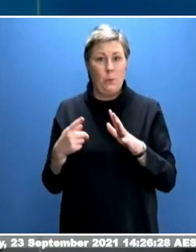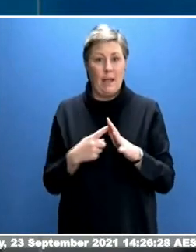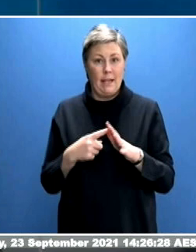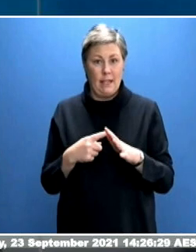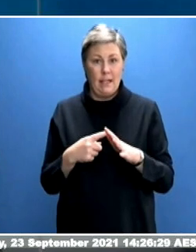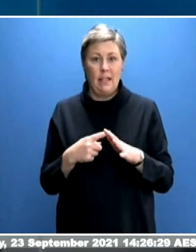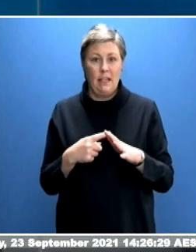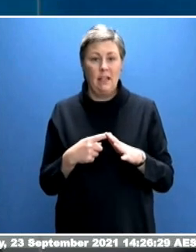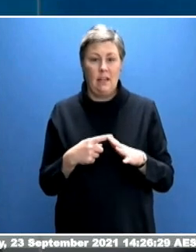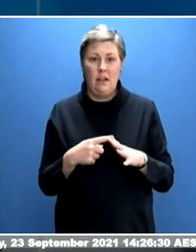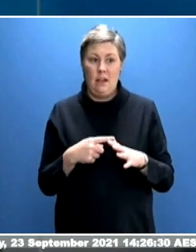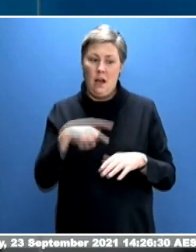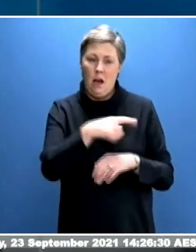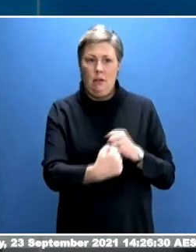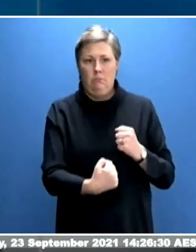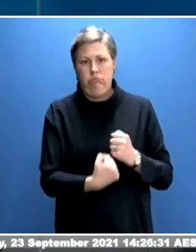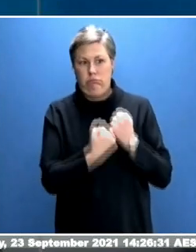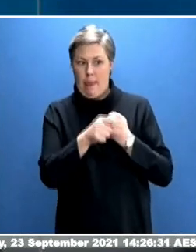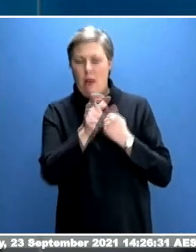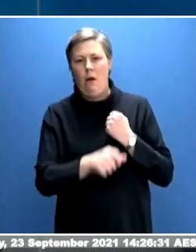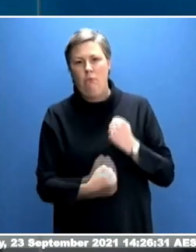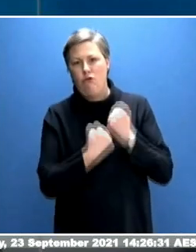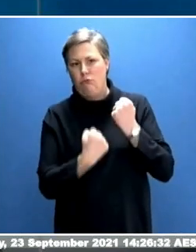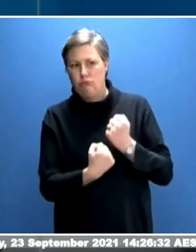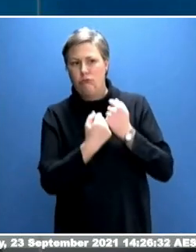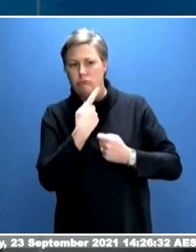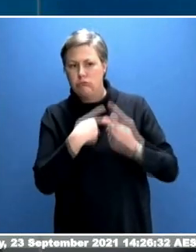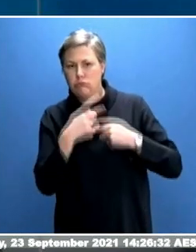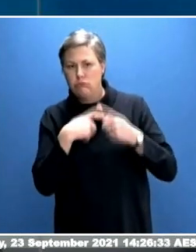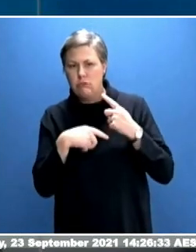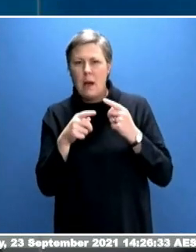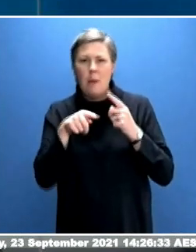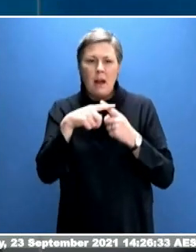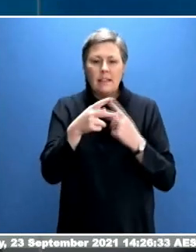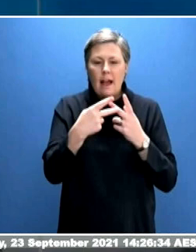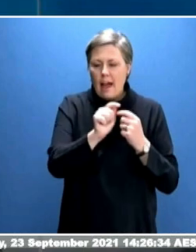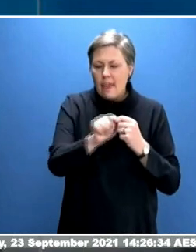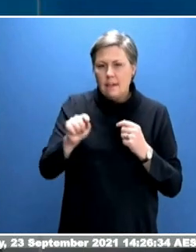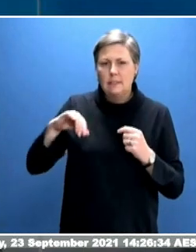great support, and then we have a range of other staff who are really quite experienced in this field.